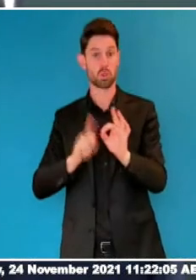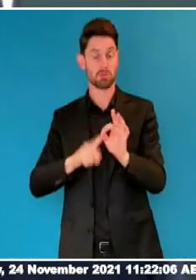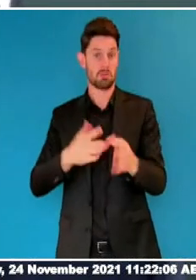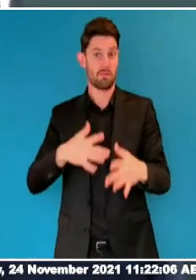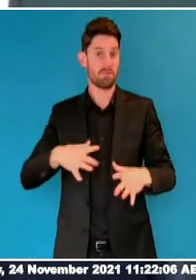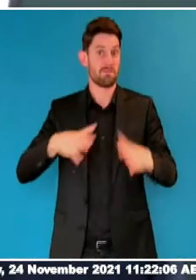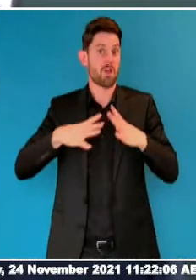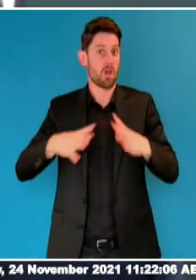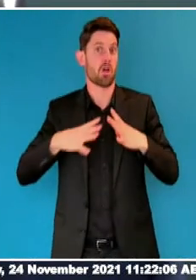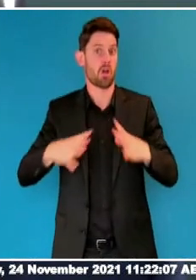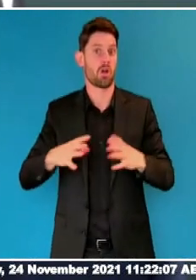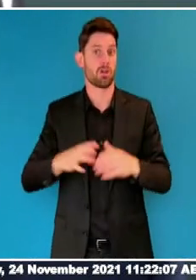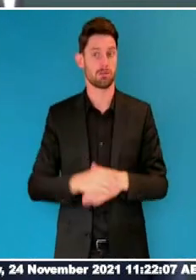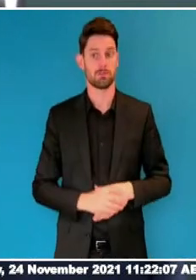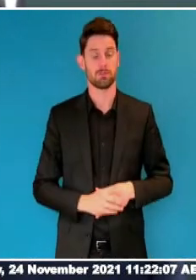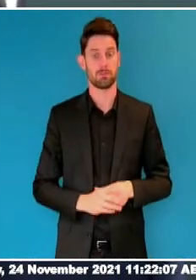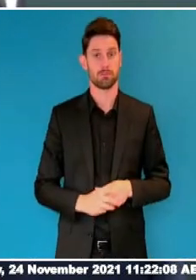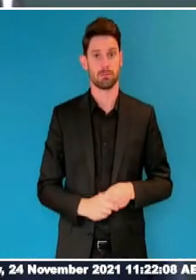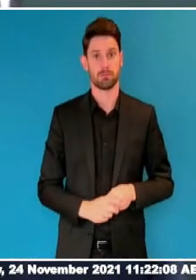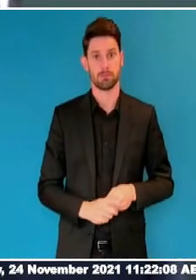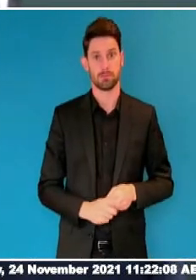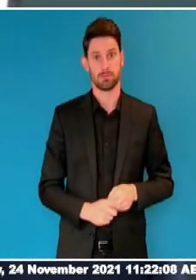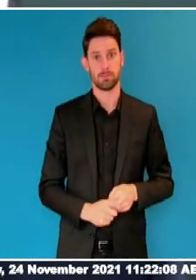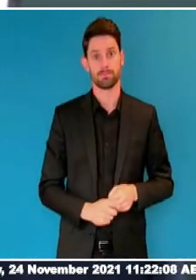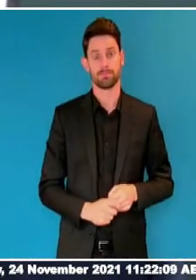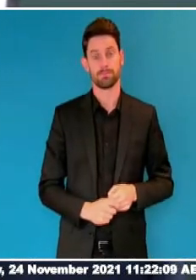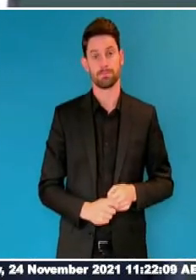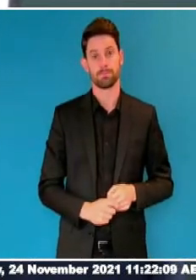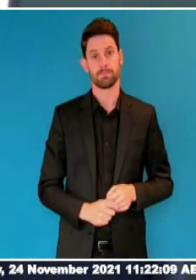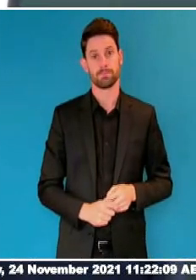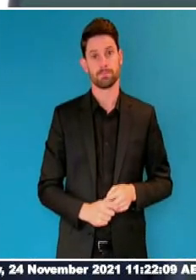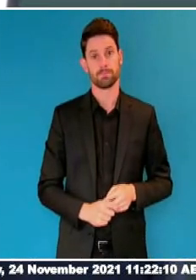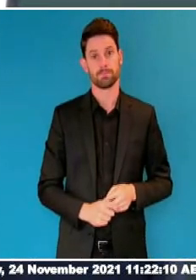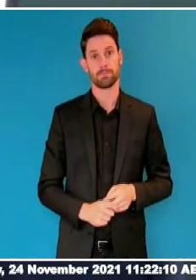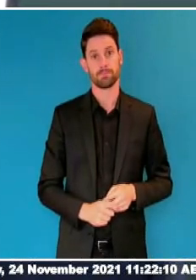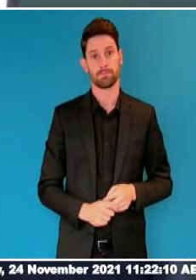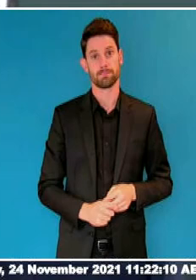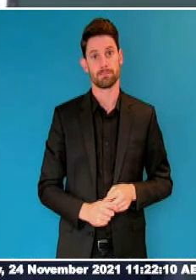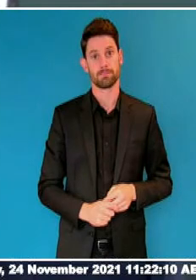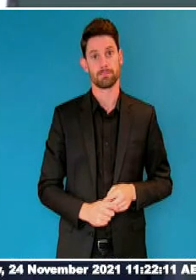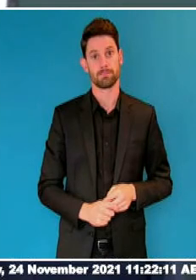then the feedback of those that are employed through our engagement process each year